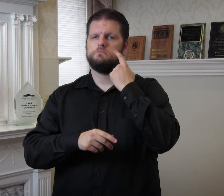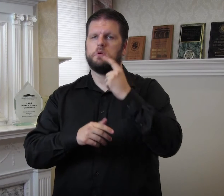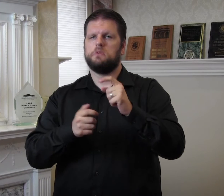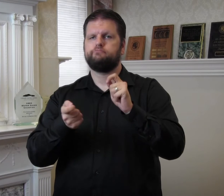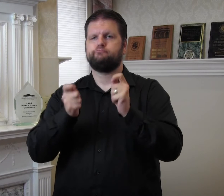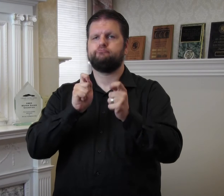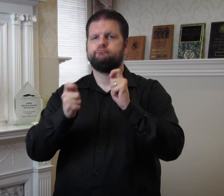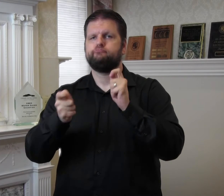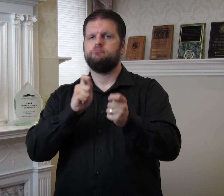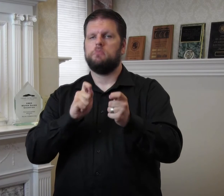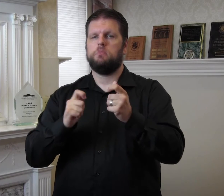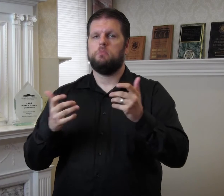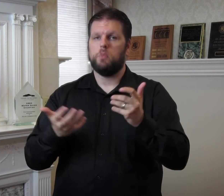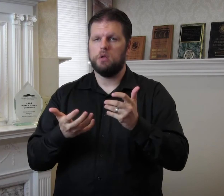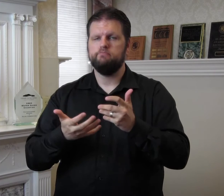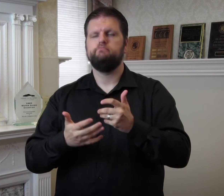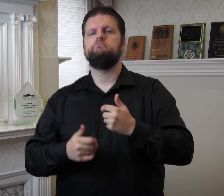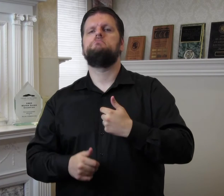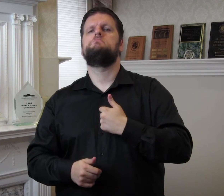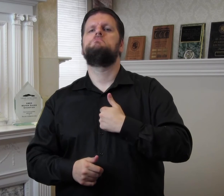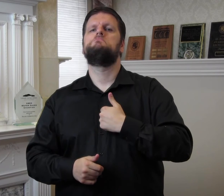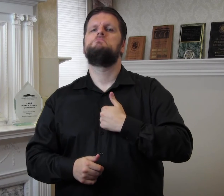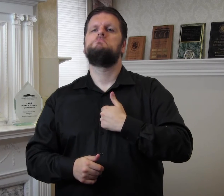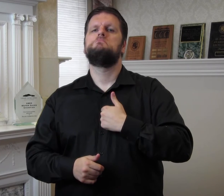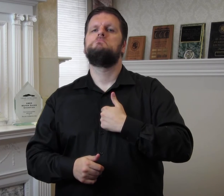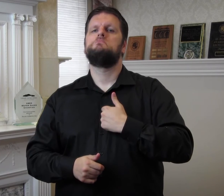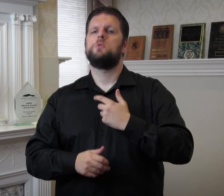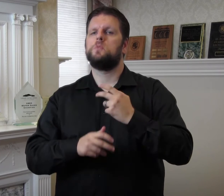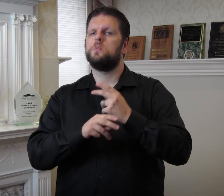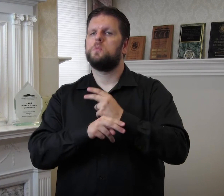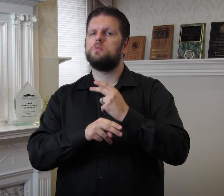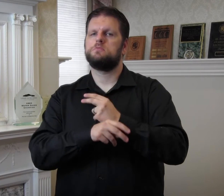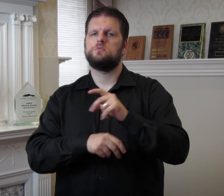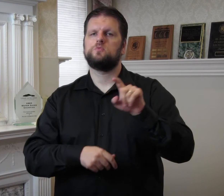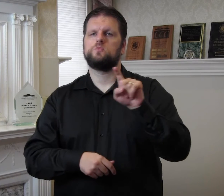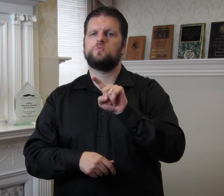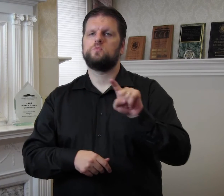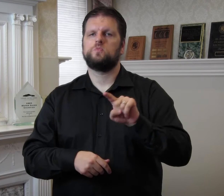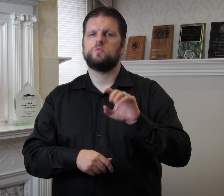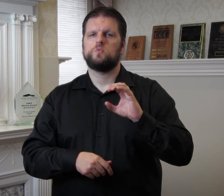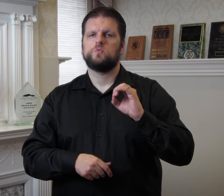Some of the adaptive equipment, that I use, include ZoomText.